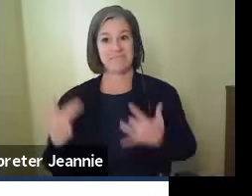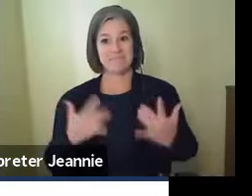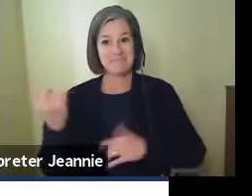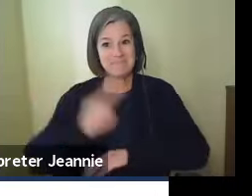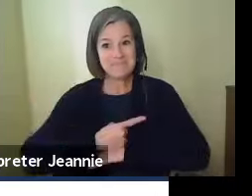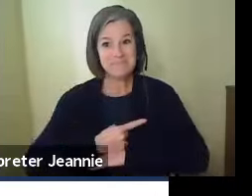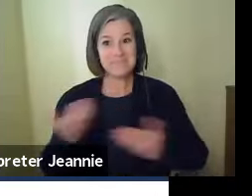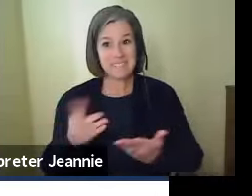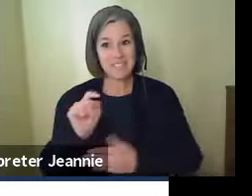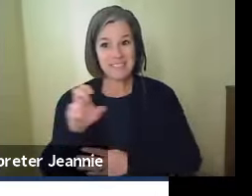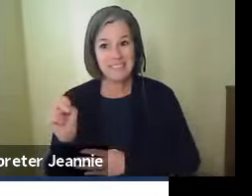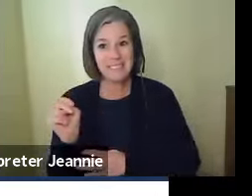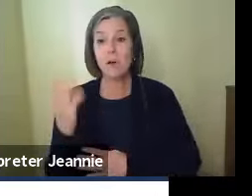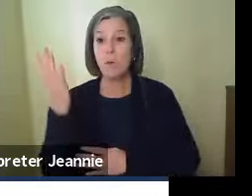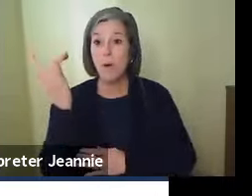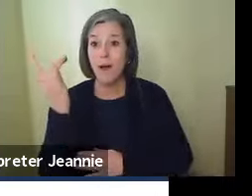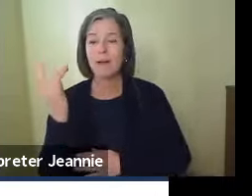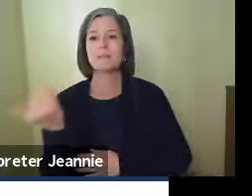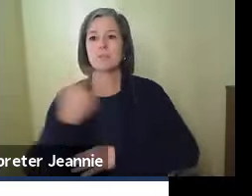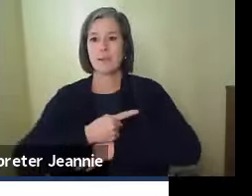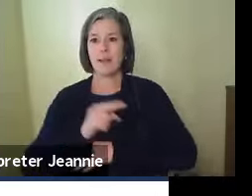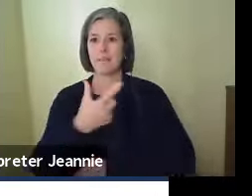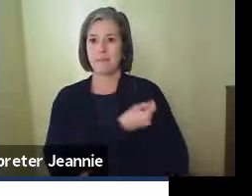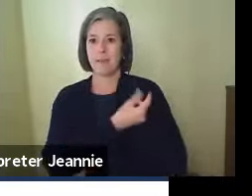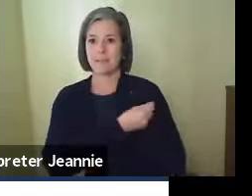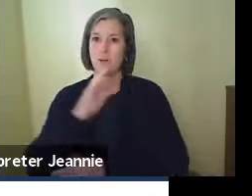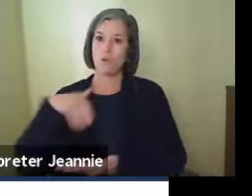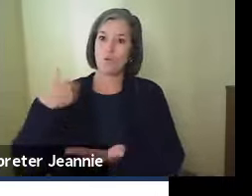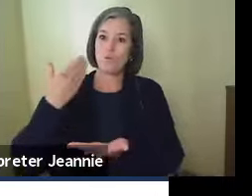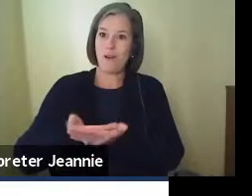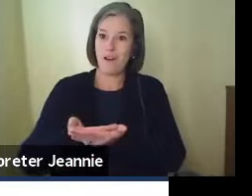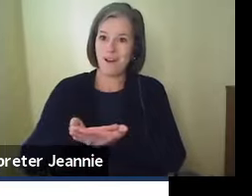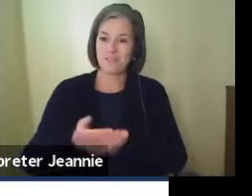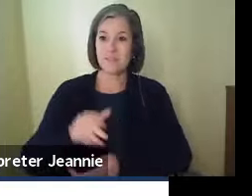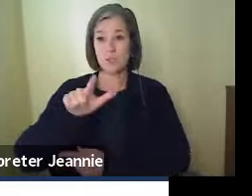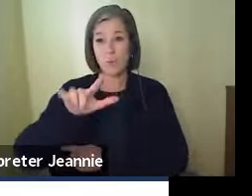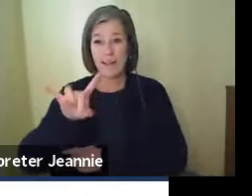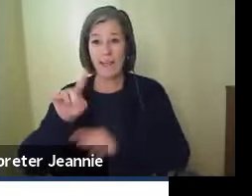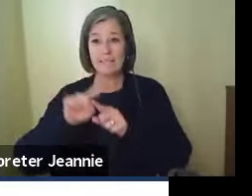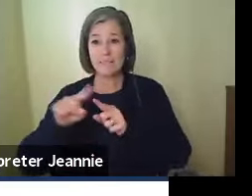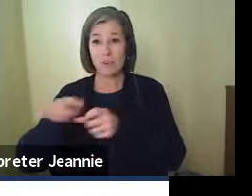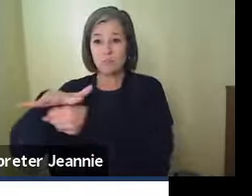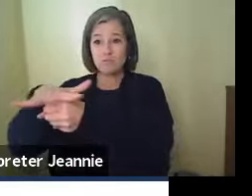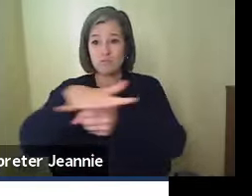Tennessee because today the vaccine arrives at 28 different locations across the state and we start